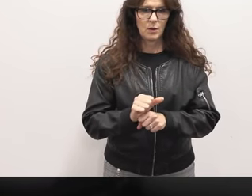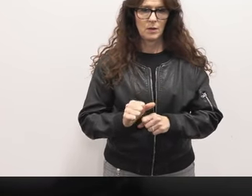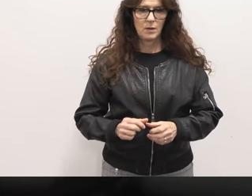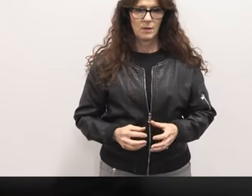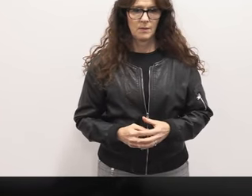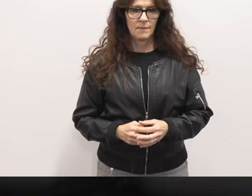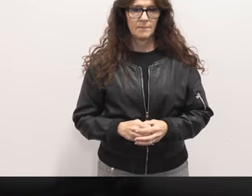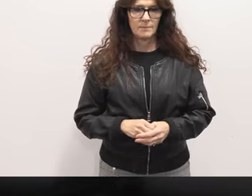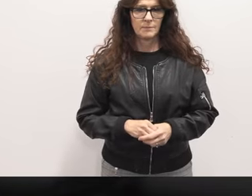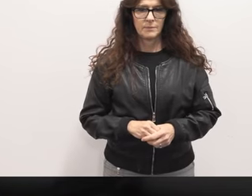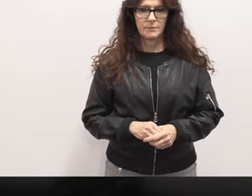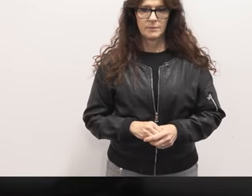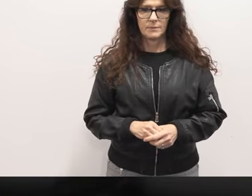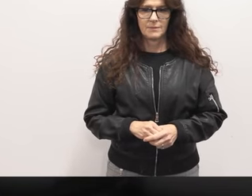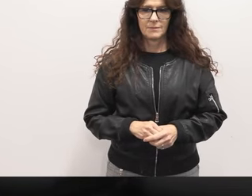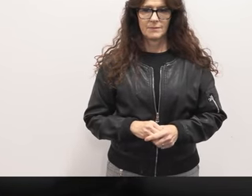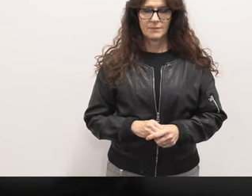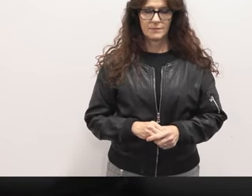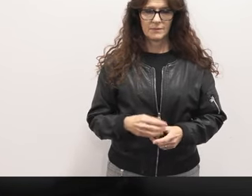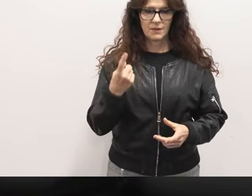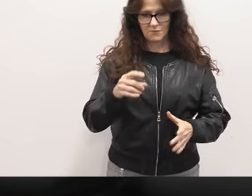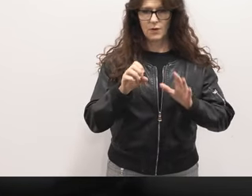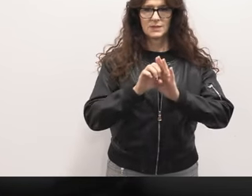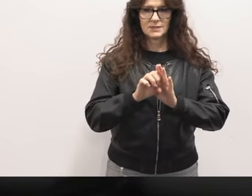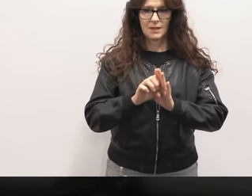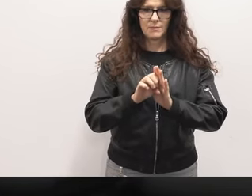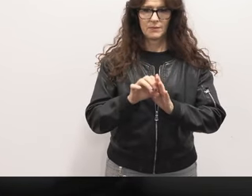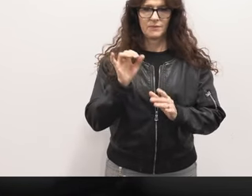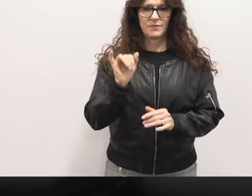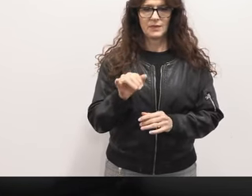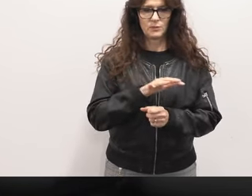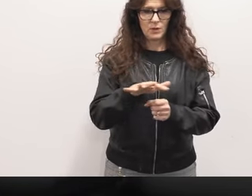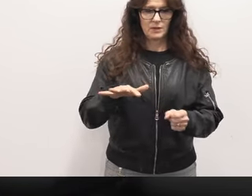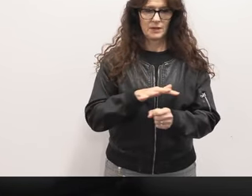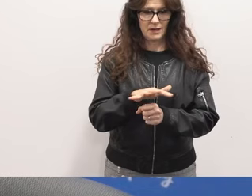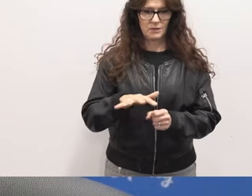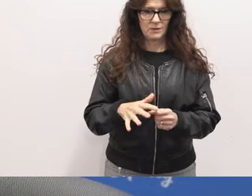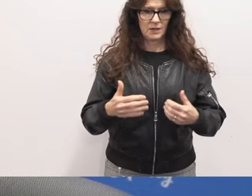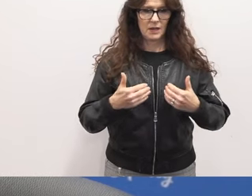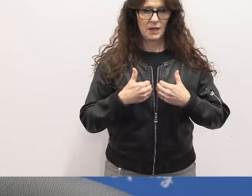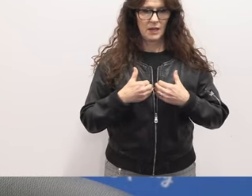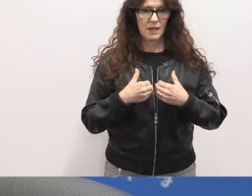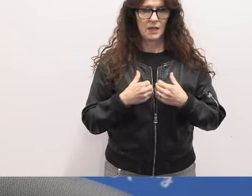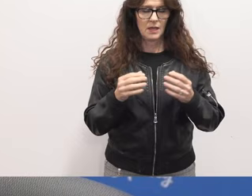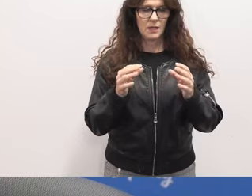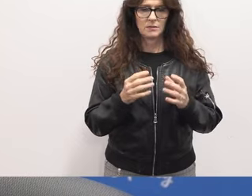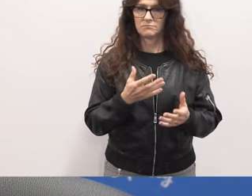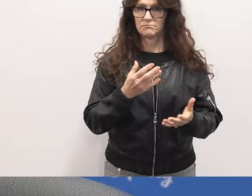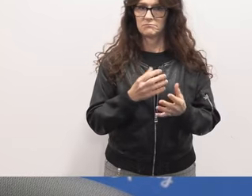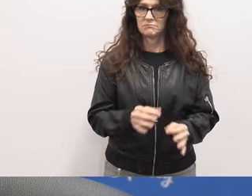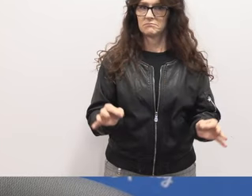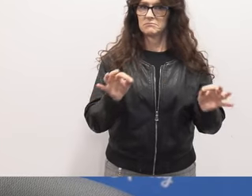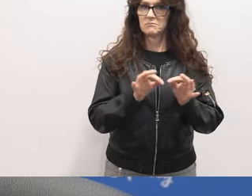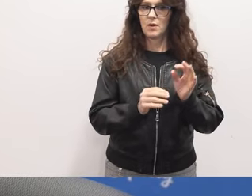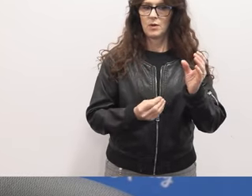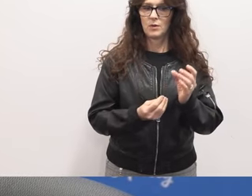I was just about to highlight that, for example, that's one area where we have significant growth, both for all,